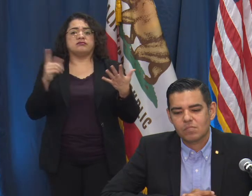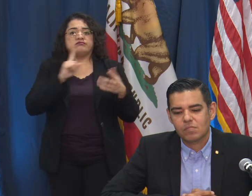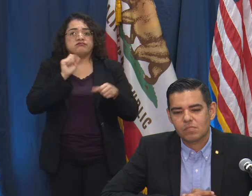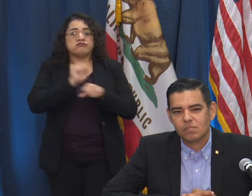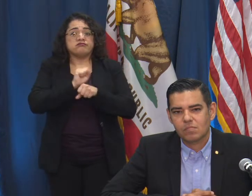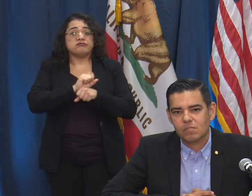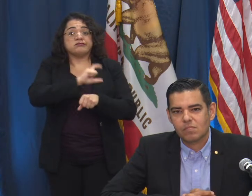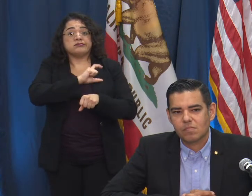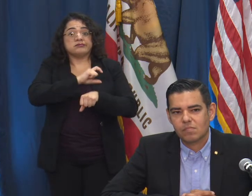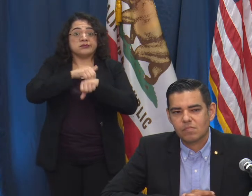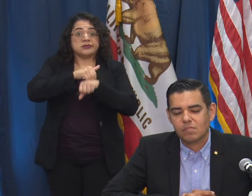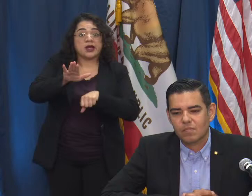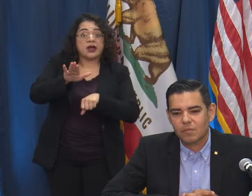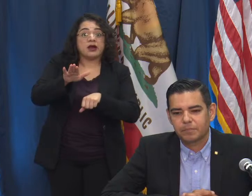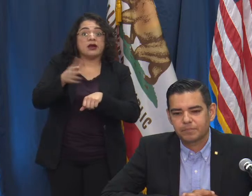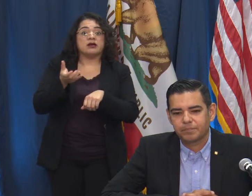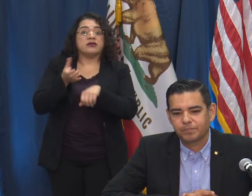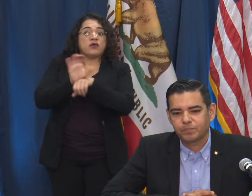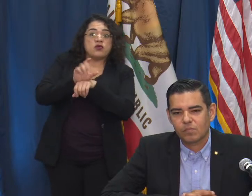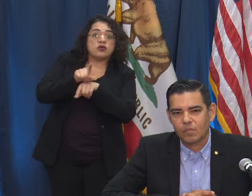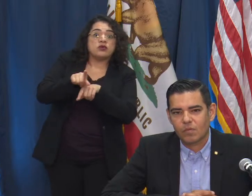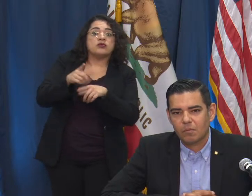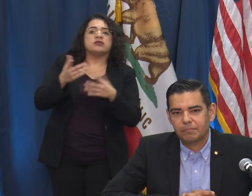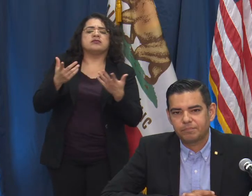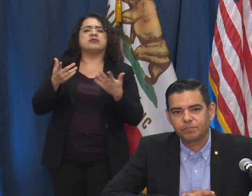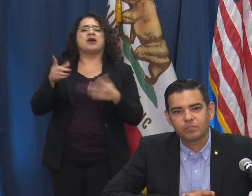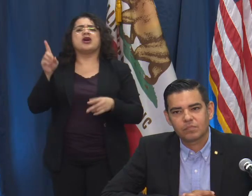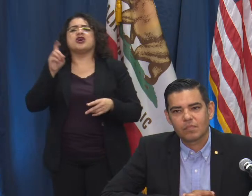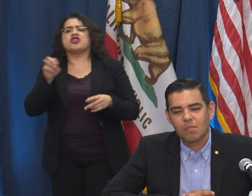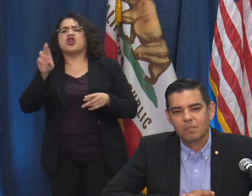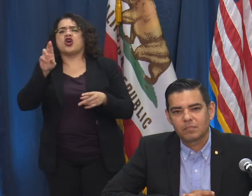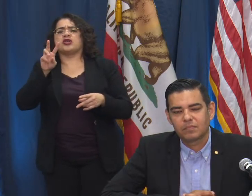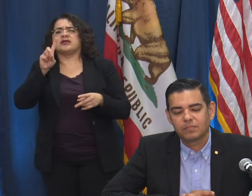be allowed to proceed? and Dr. Davis one of the specific things people have